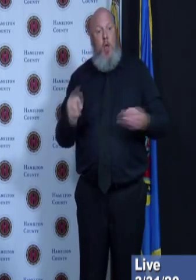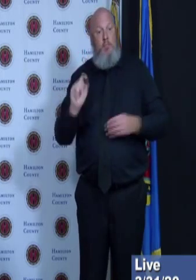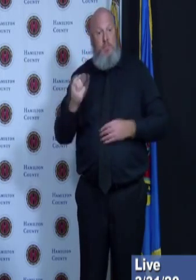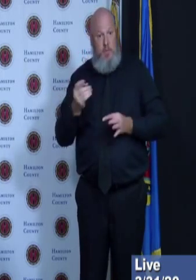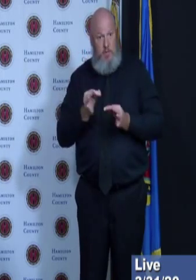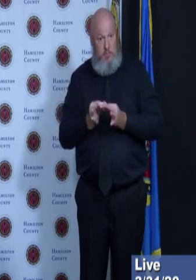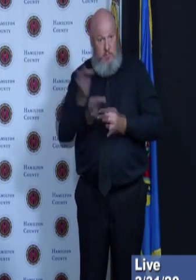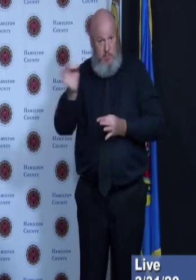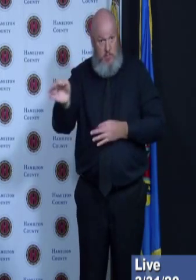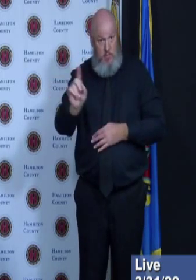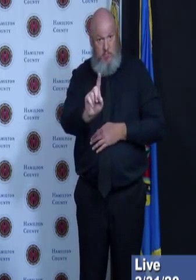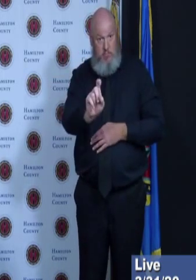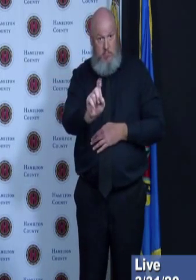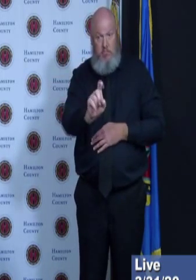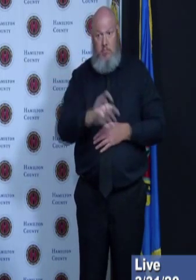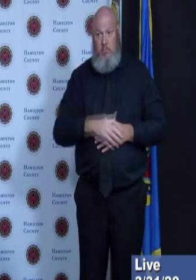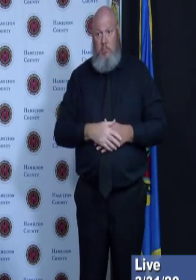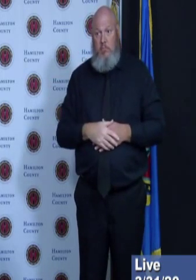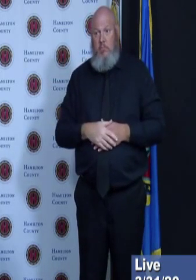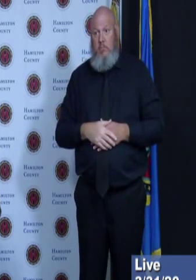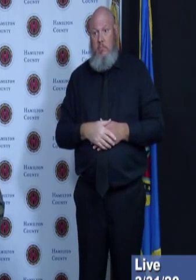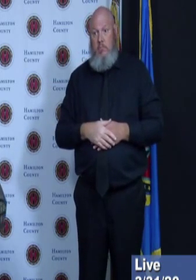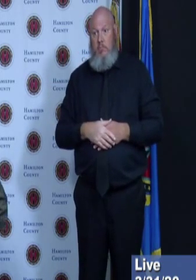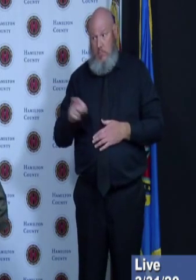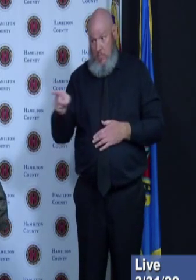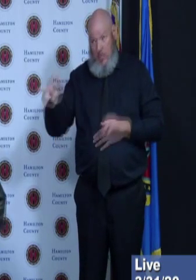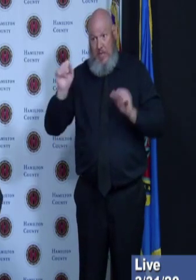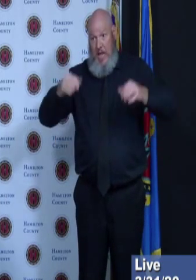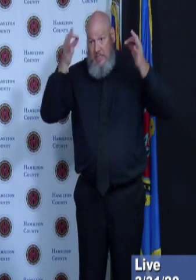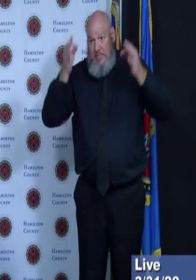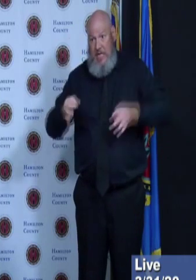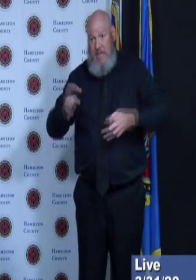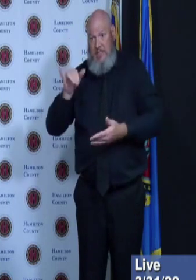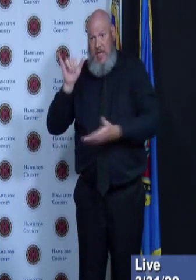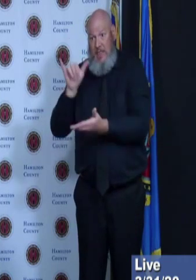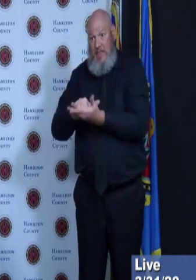treasurer to make that decision so we have discussed it it like everything